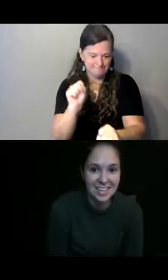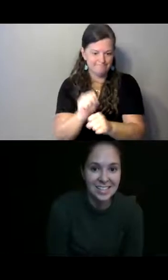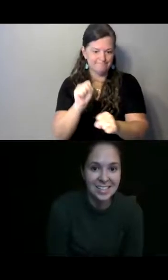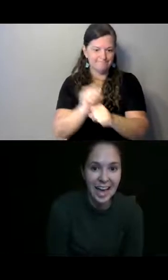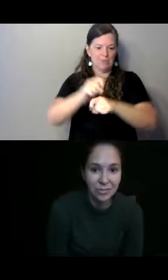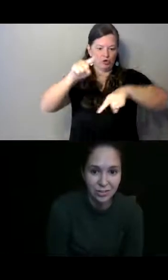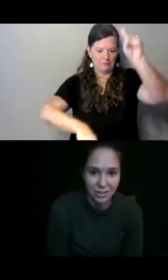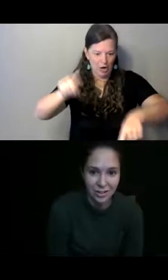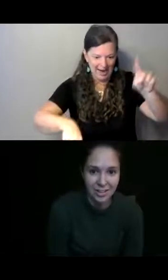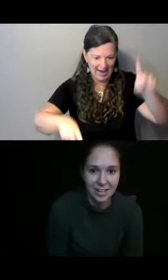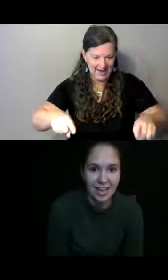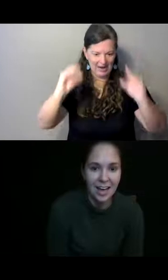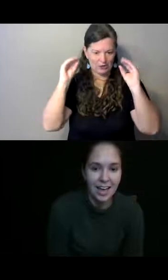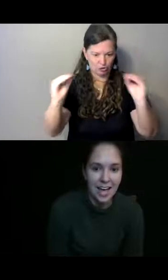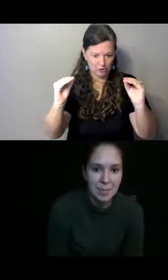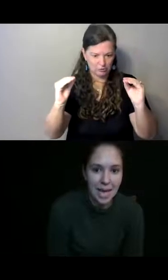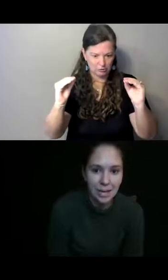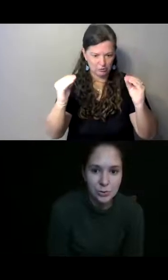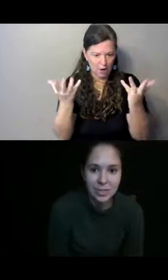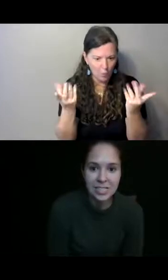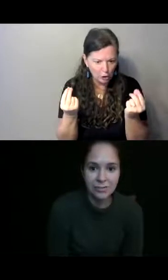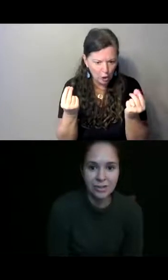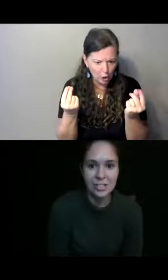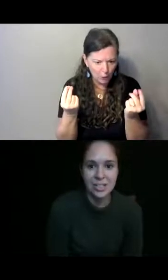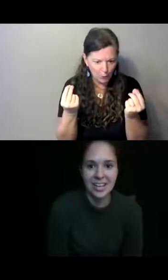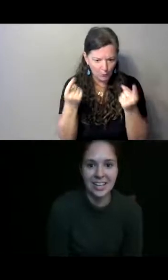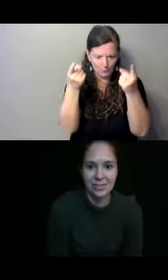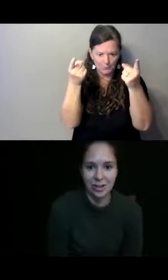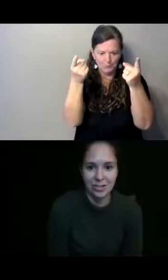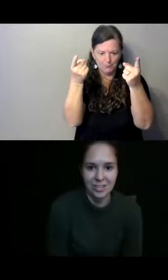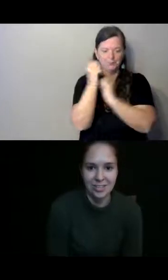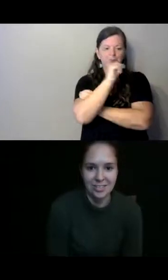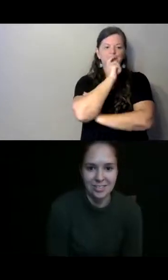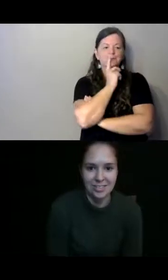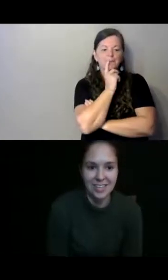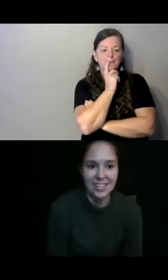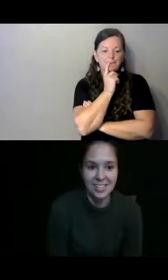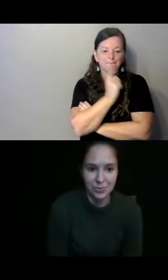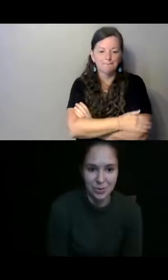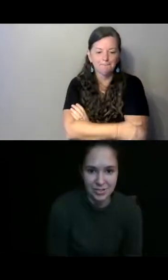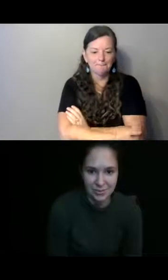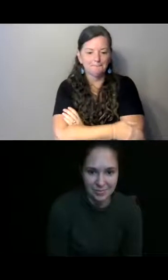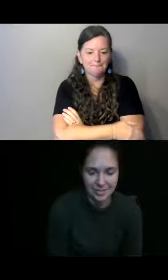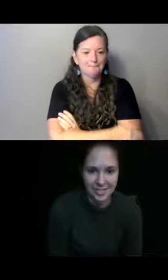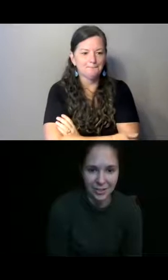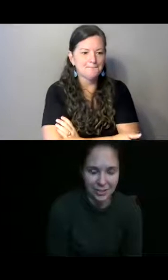this is after I am actually differentiating instruction. This is what we do. Take a look.